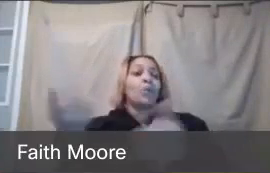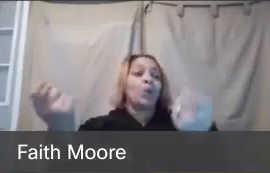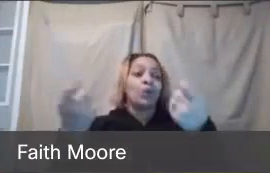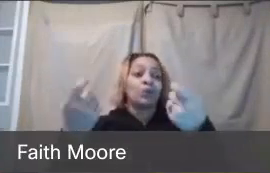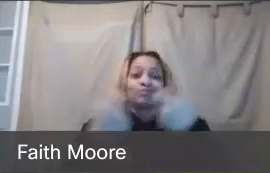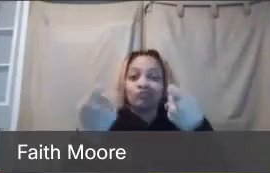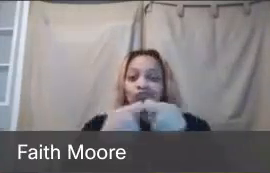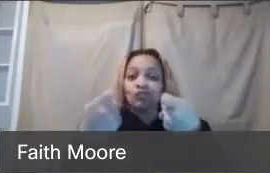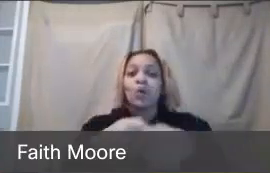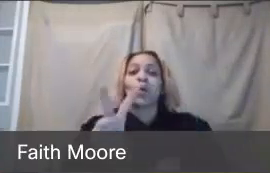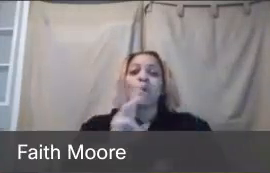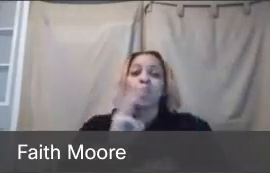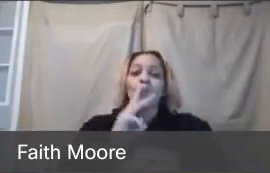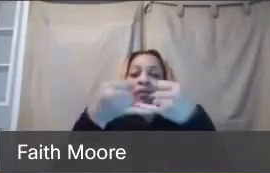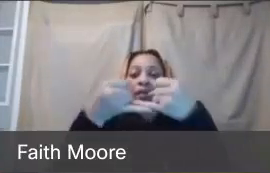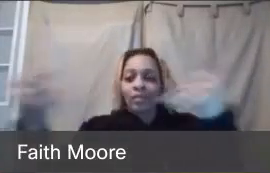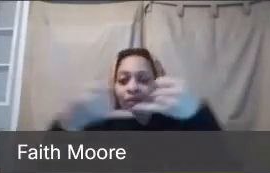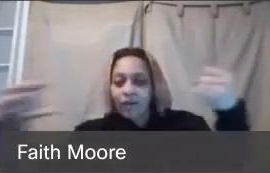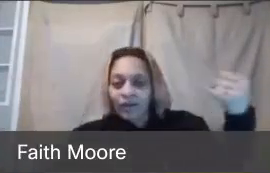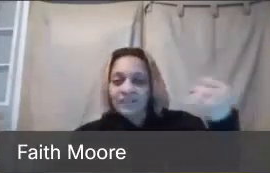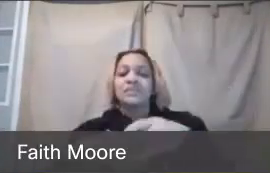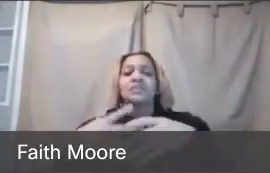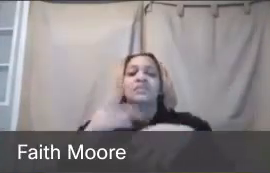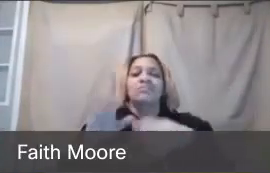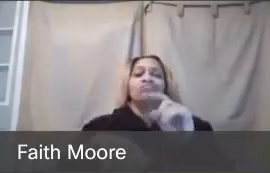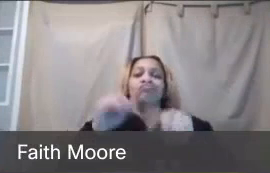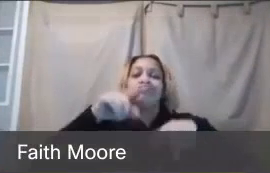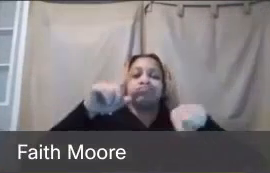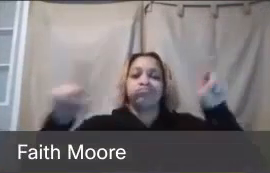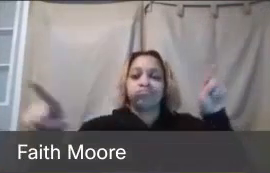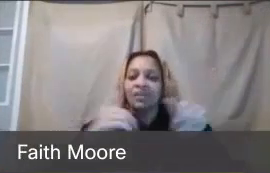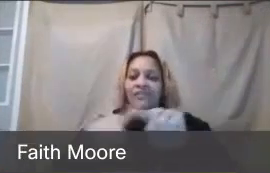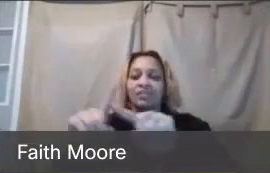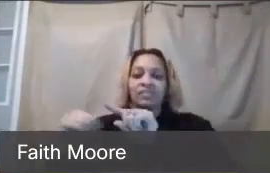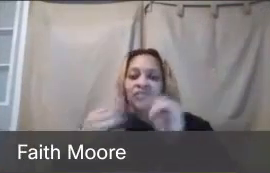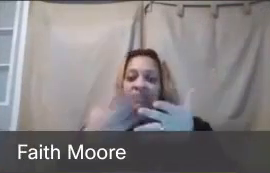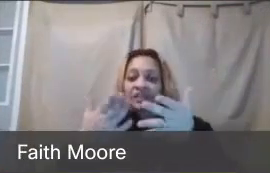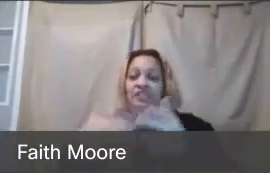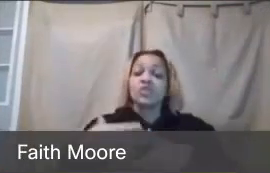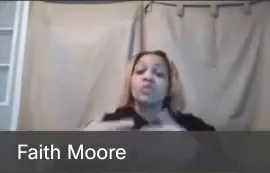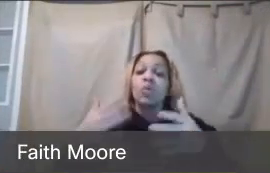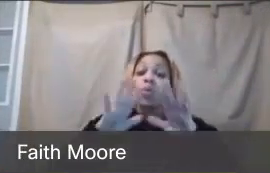Uh, numerous other assets here at the National Mall so it's a great opportunity for us to.